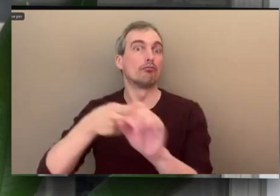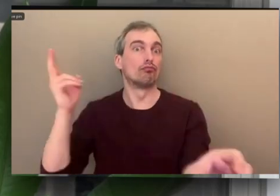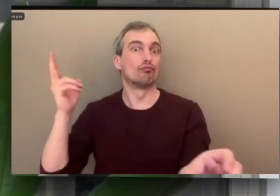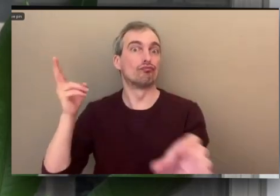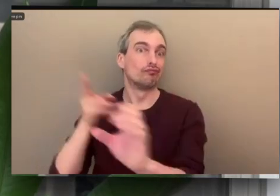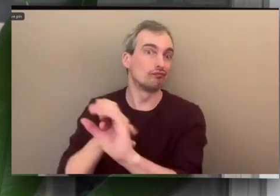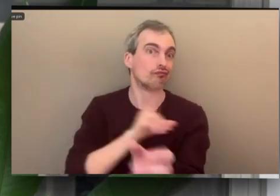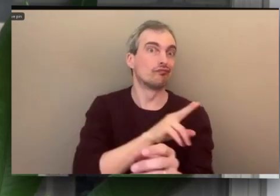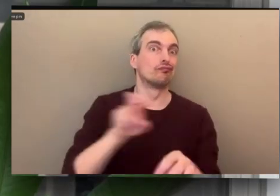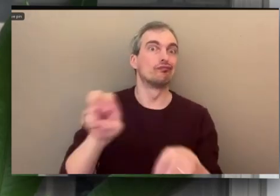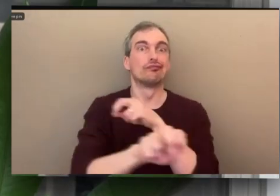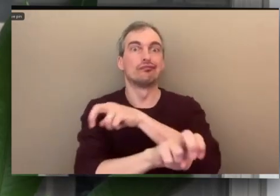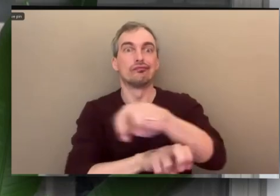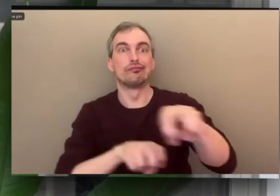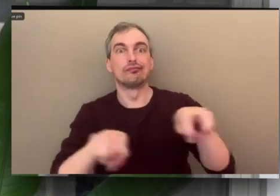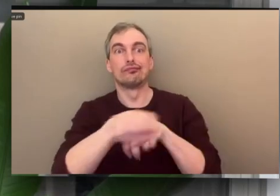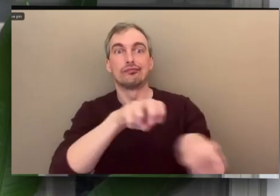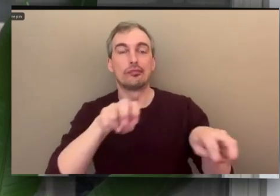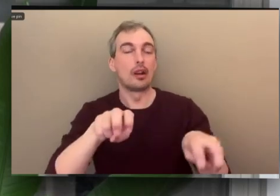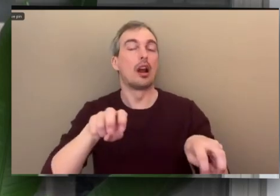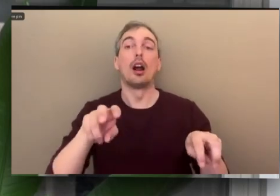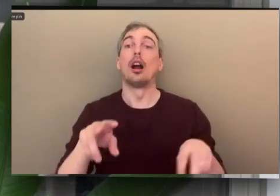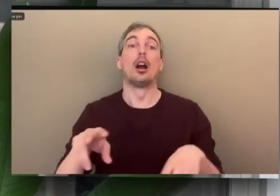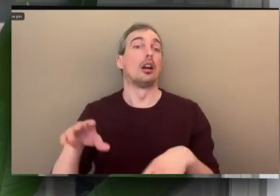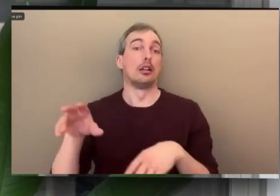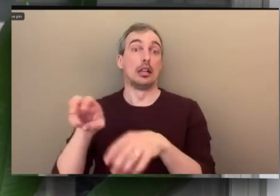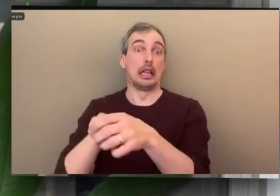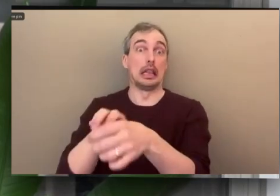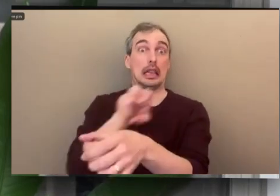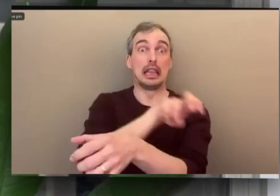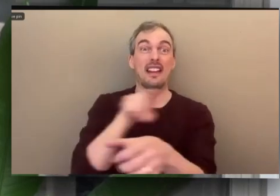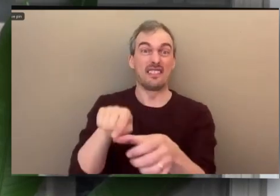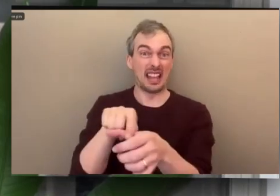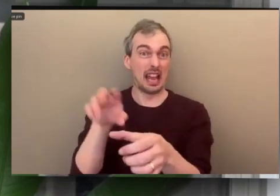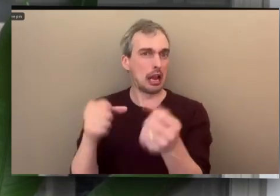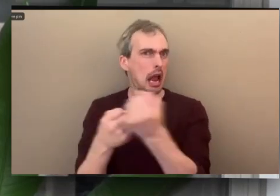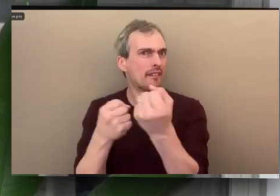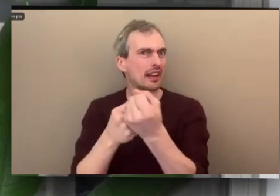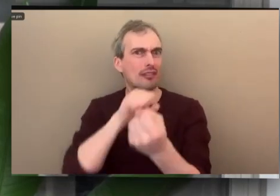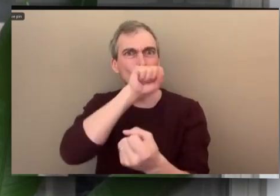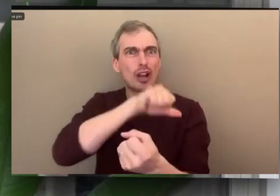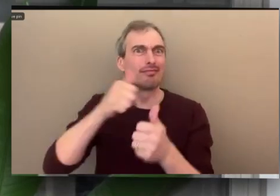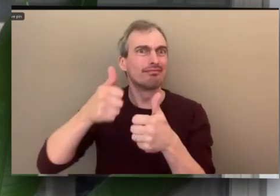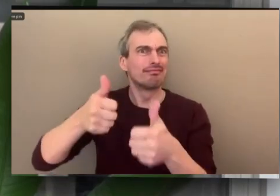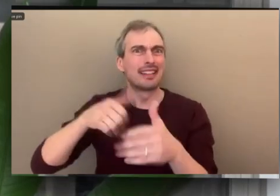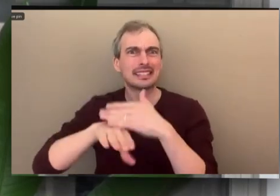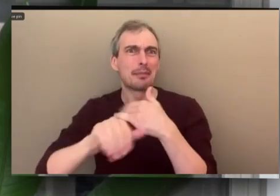New leader comes in. New developer comes in. New product owner comes in. Maybe they have not been exposed to accessibility.